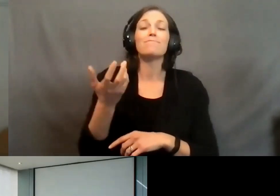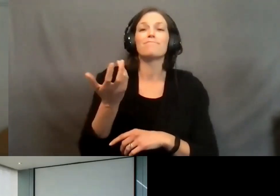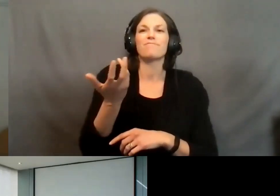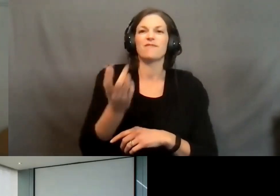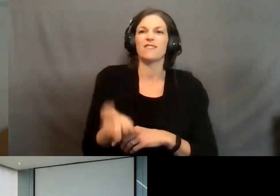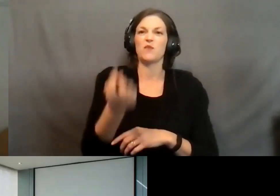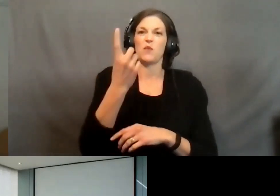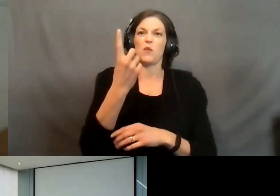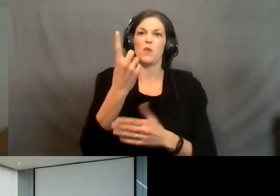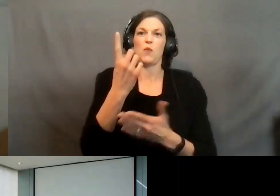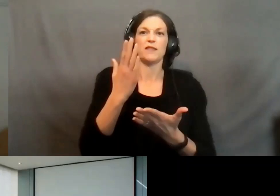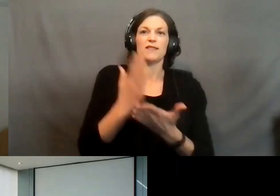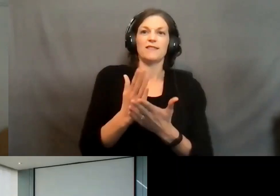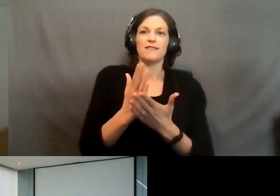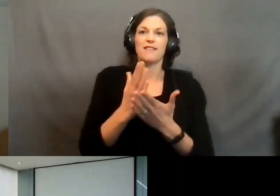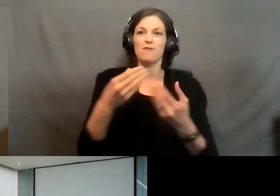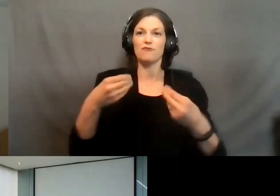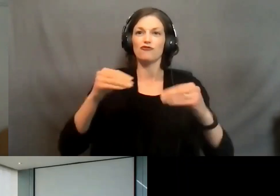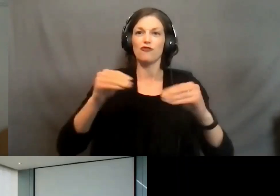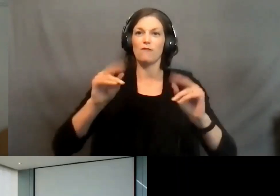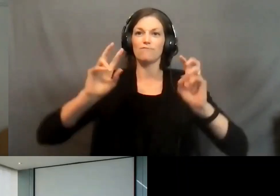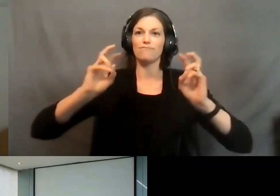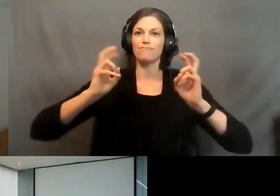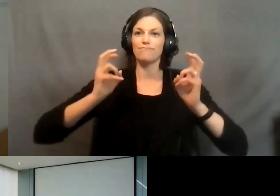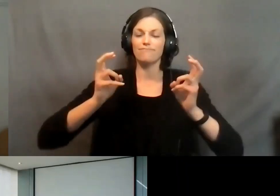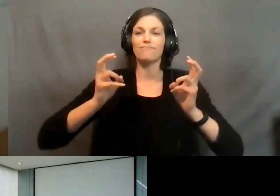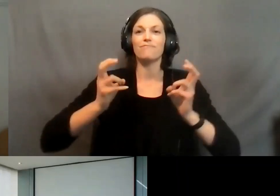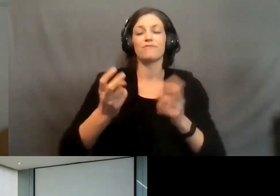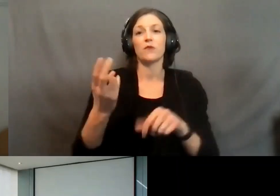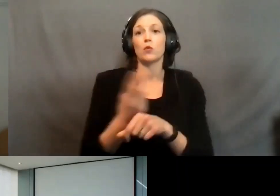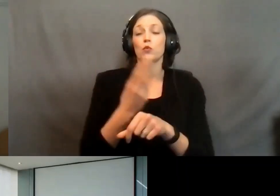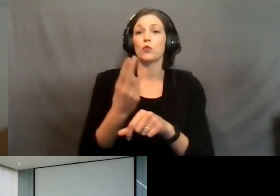shopping that is user-friendly 12:05:35 , extraordinarily secure,